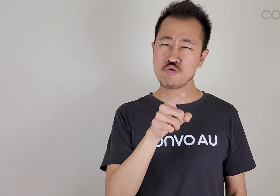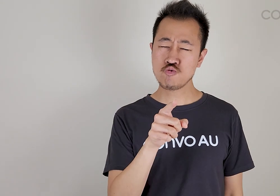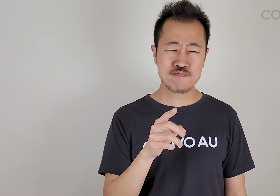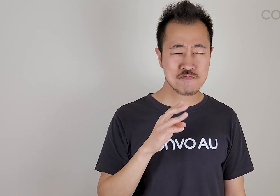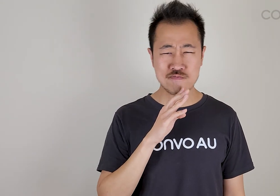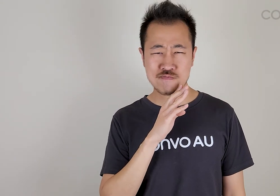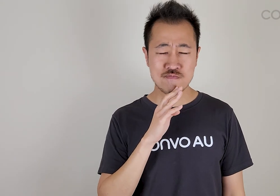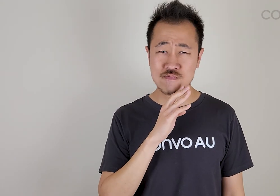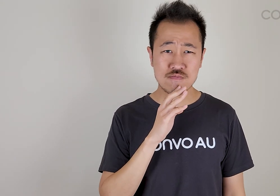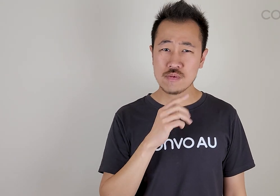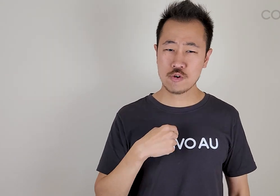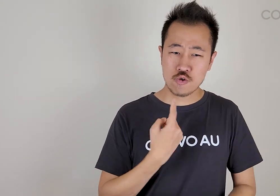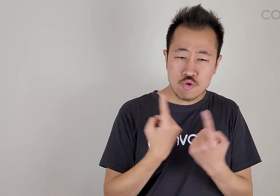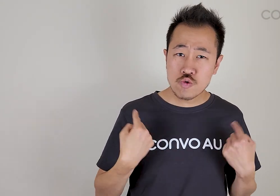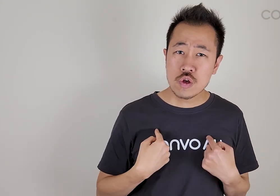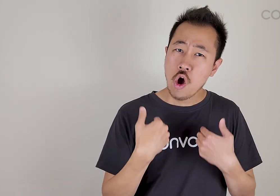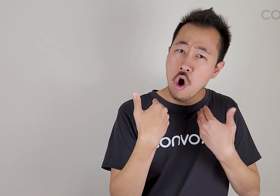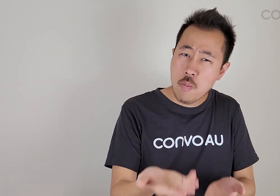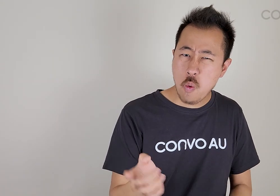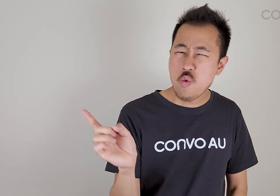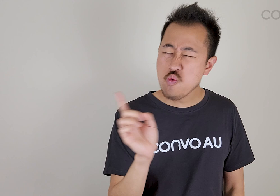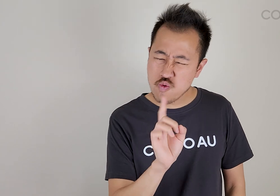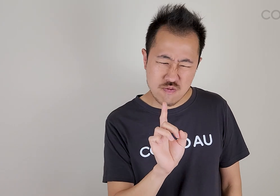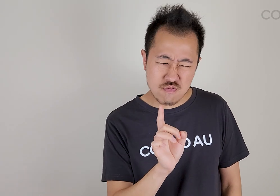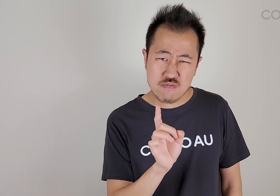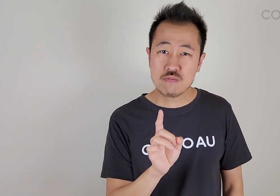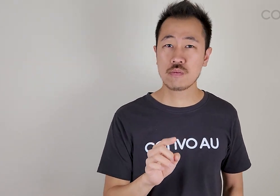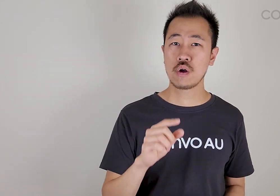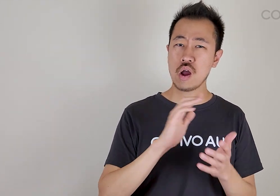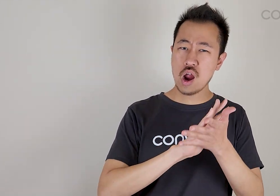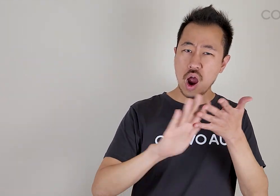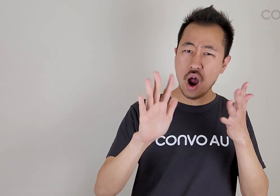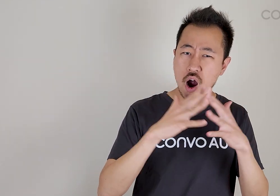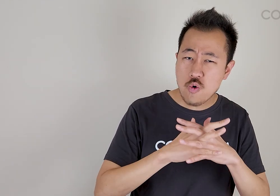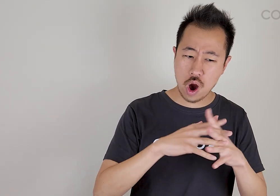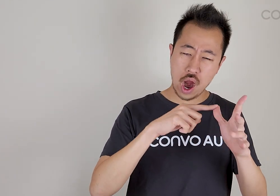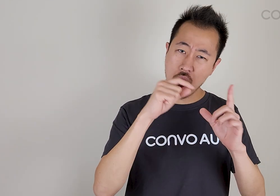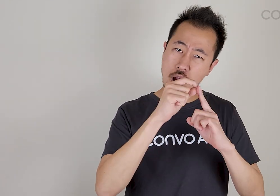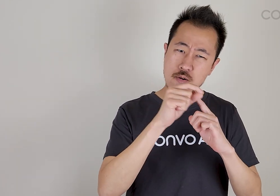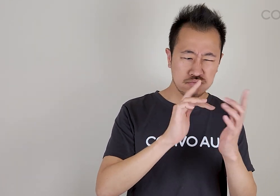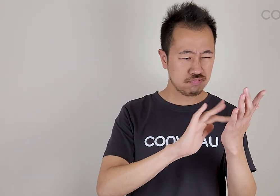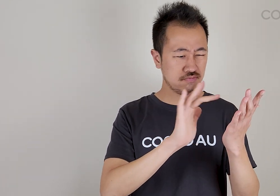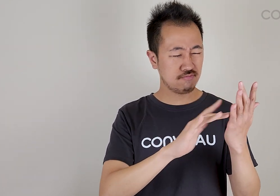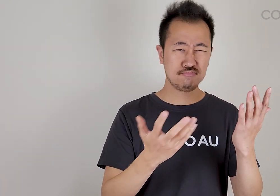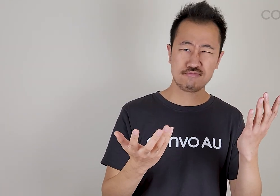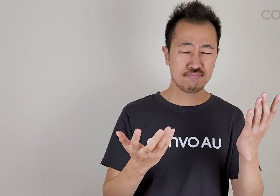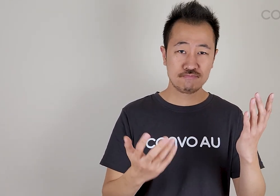Curious what we offer, and how to use our app?